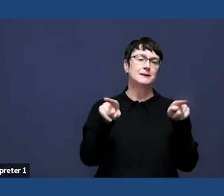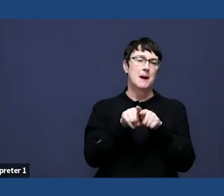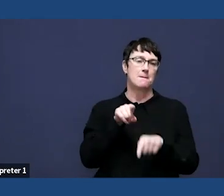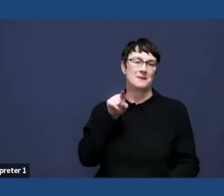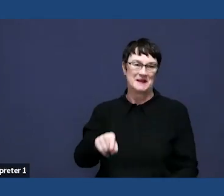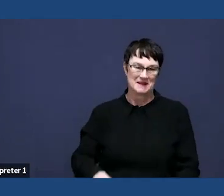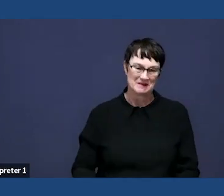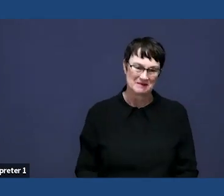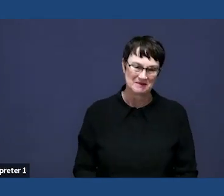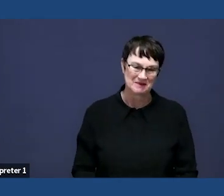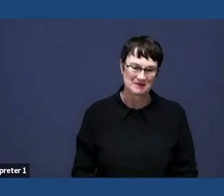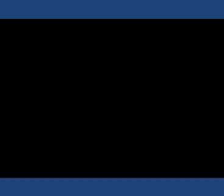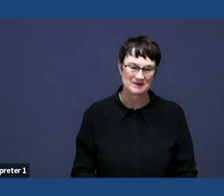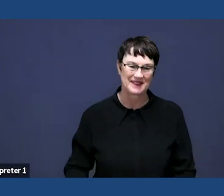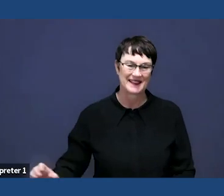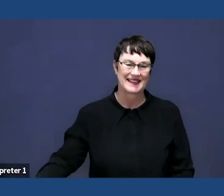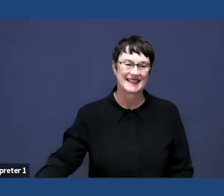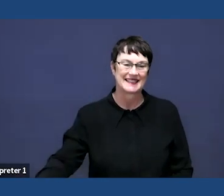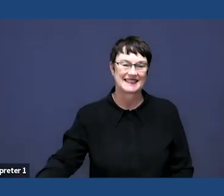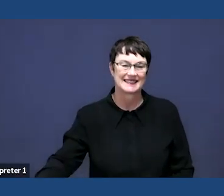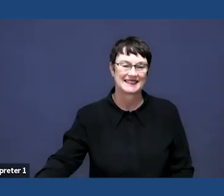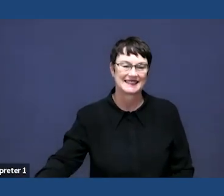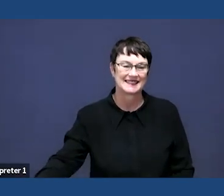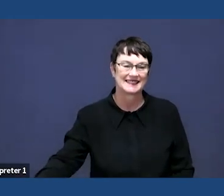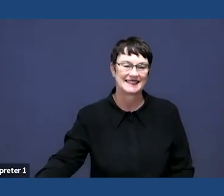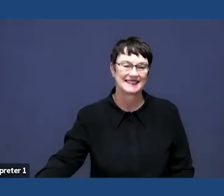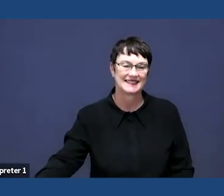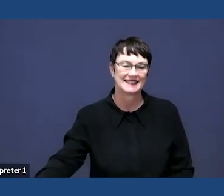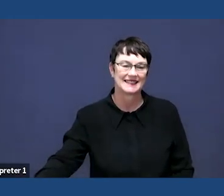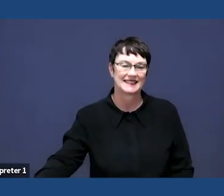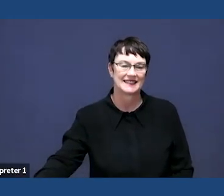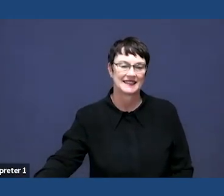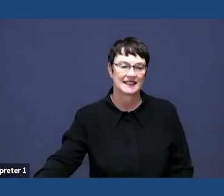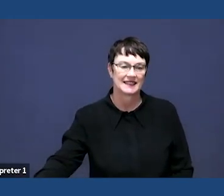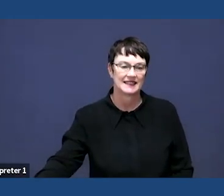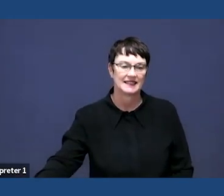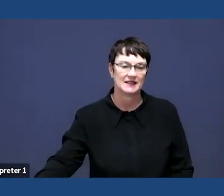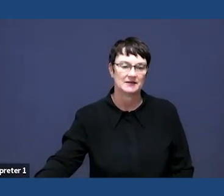That's quite an inspirational talk.